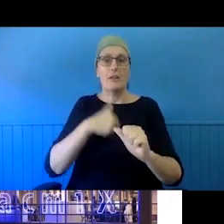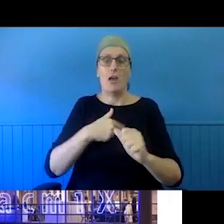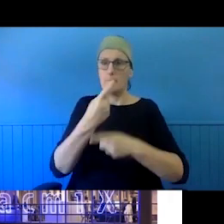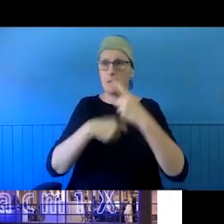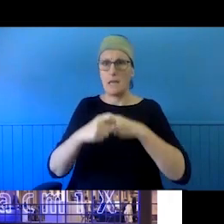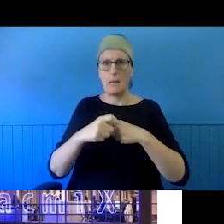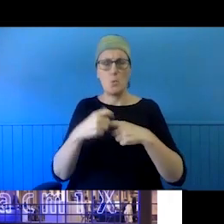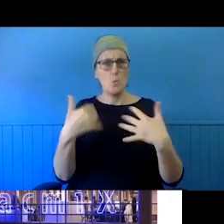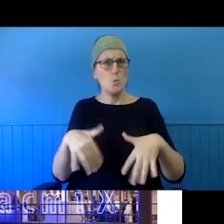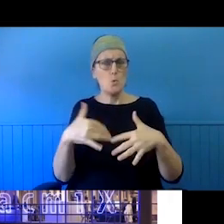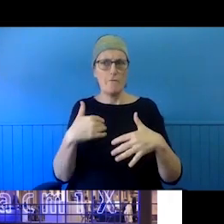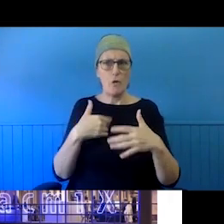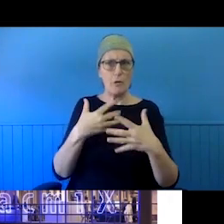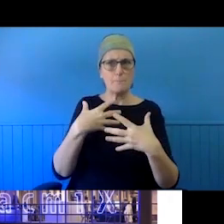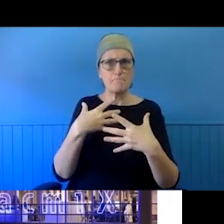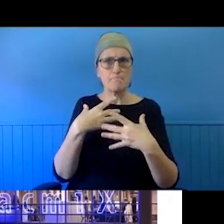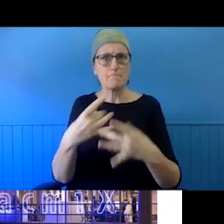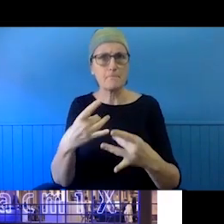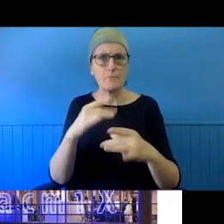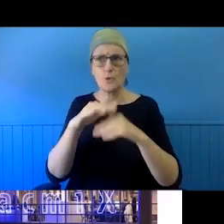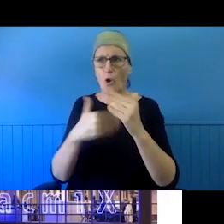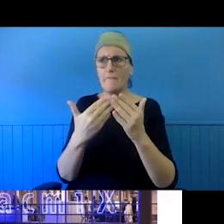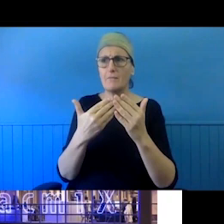business models and changes that are happening in the cultural space